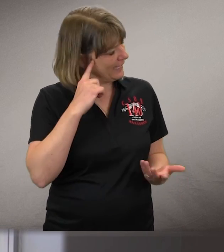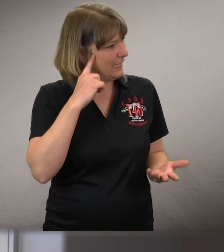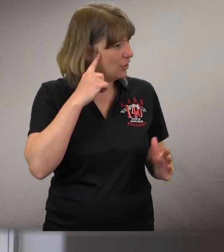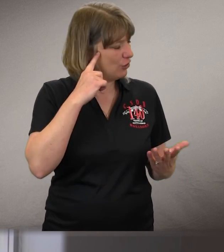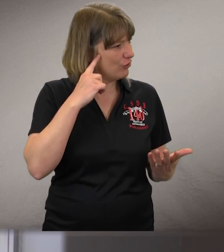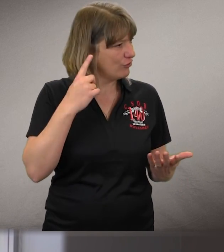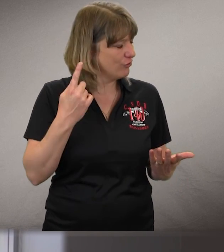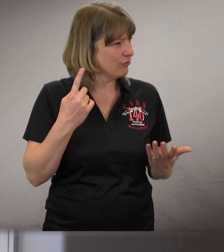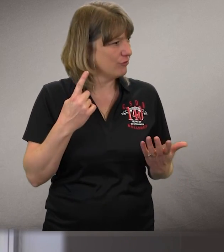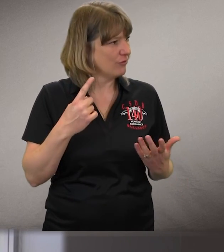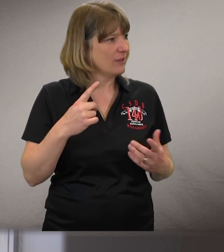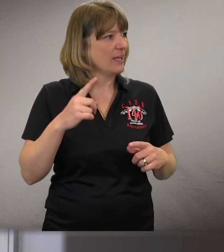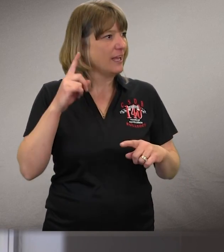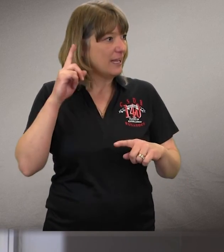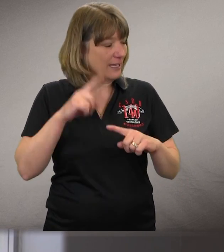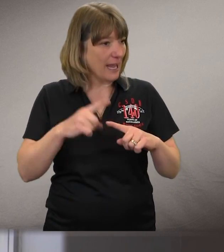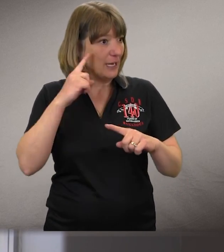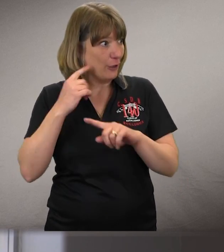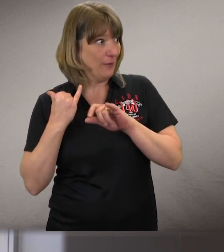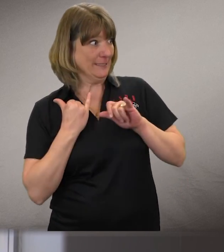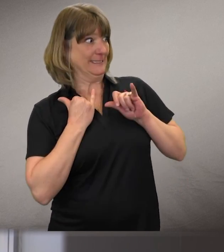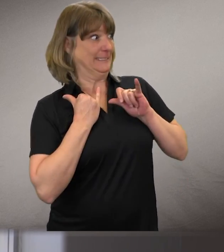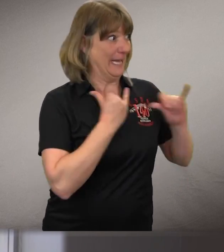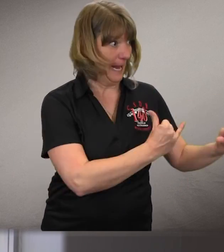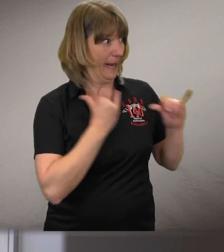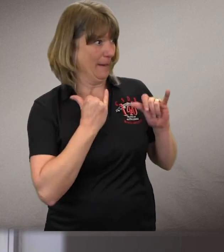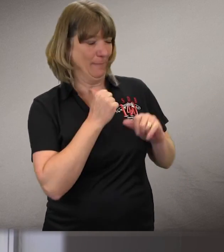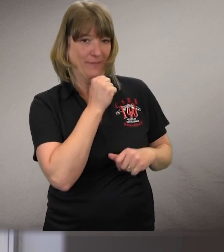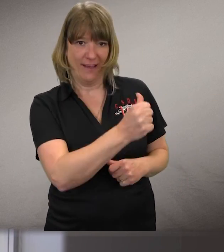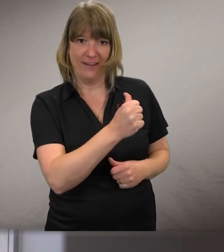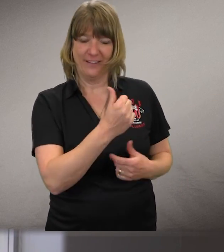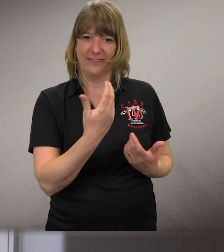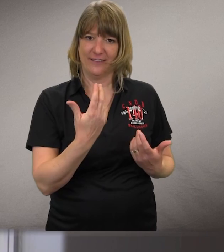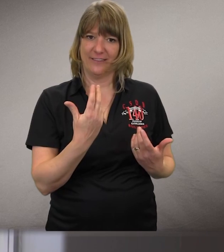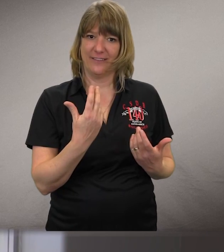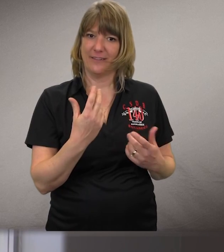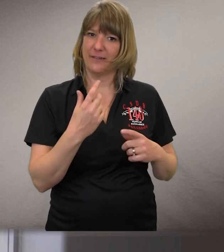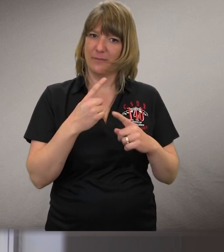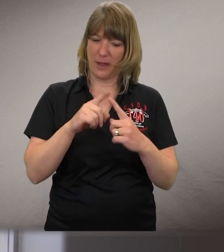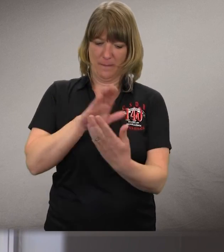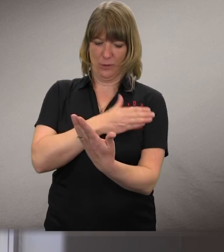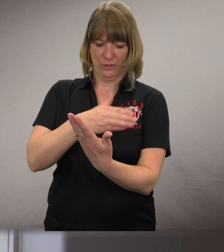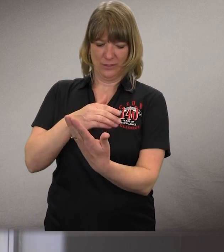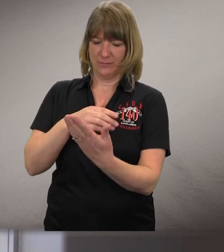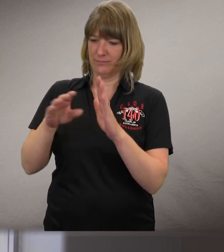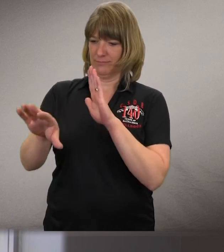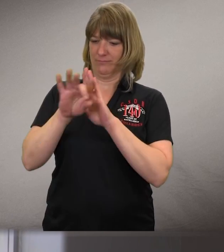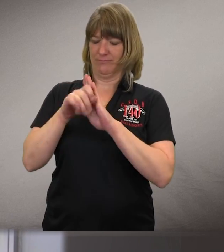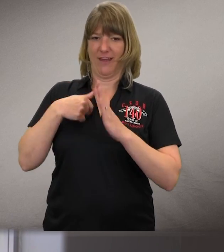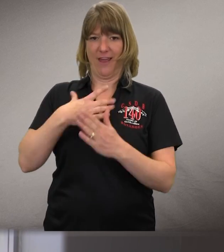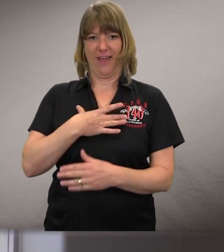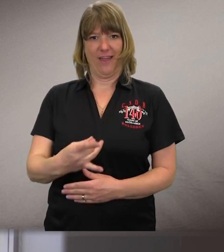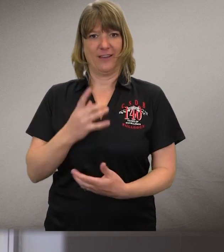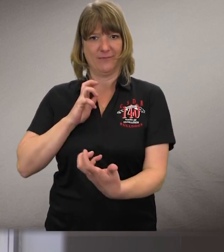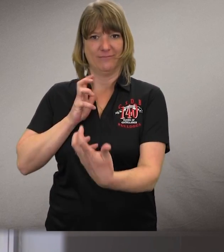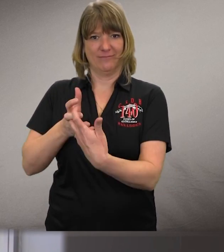I can still hear. It's just that I can't hear the same thing you hear. But I would find the music that I like,